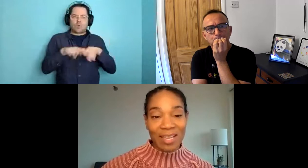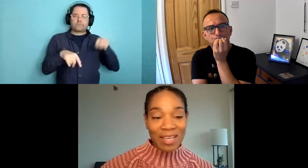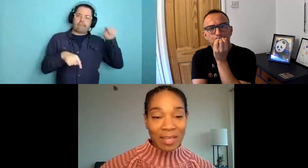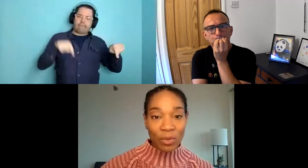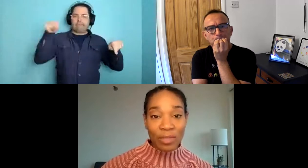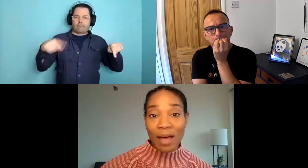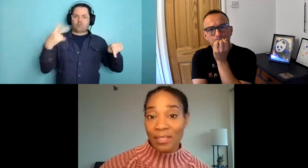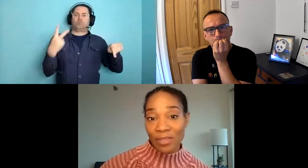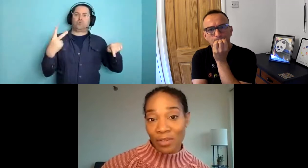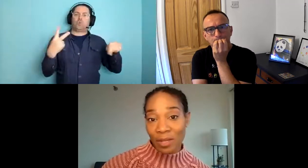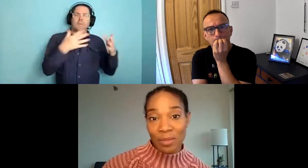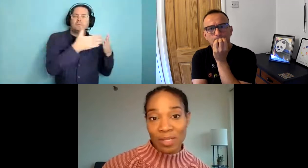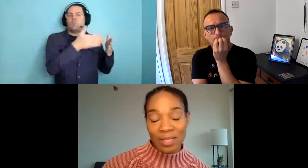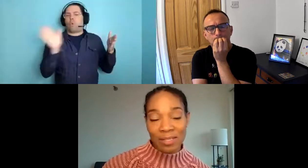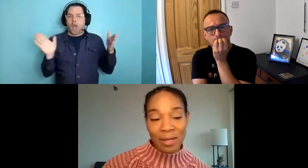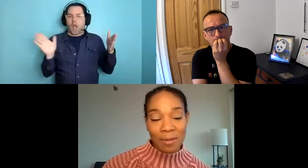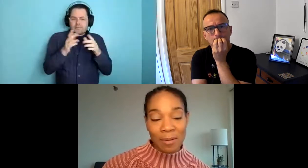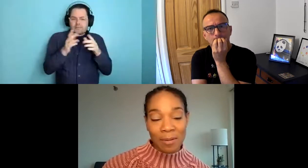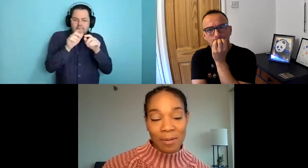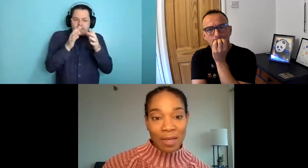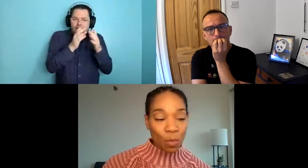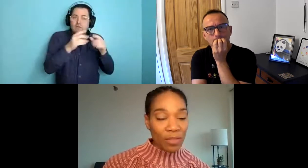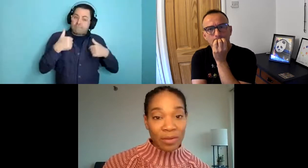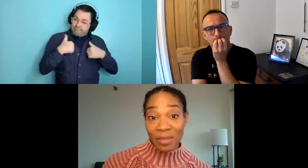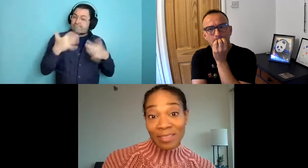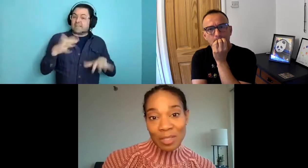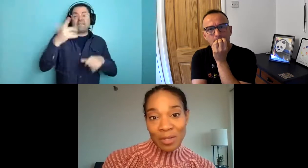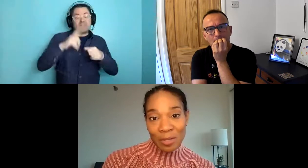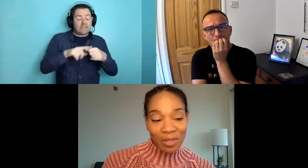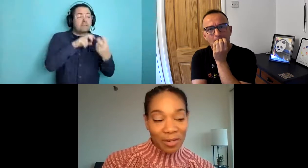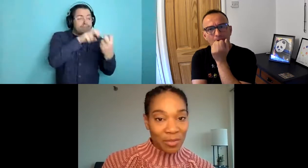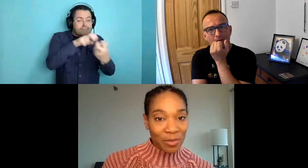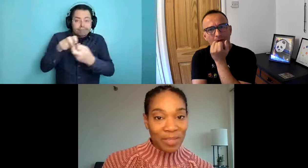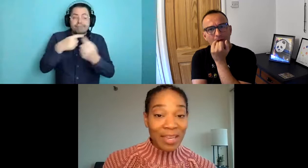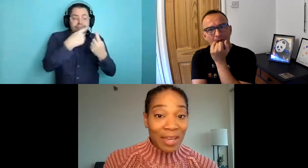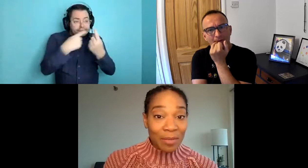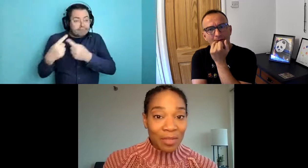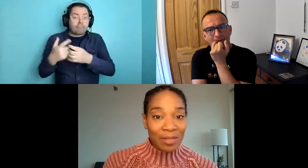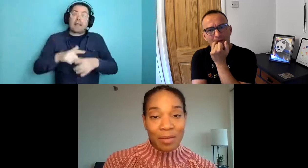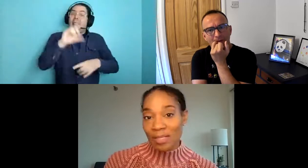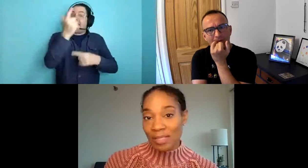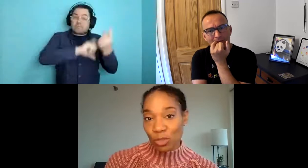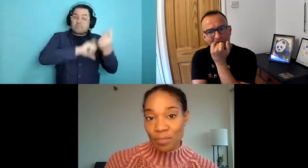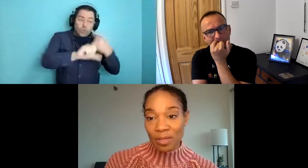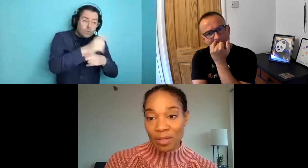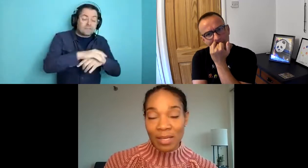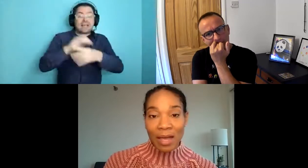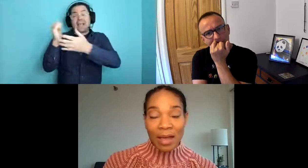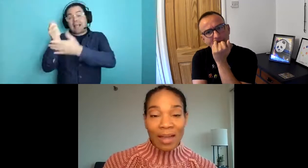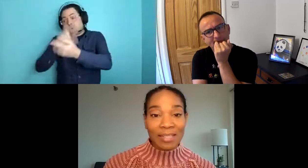or bisexual community I would like to say the T NG C the transgender non conforming communities.